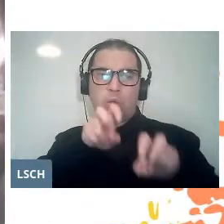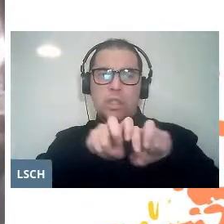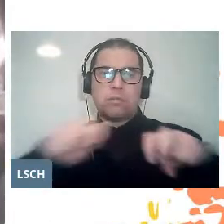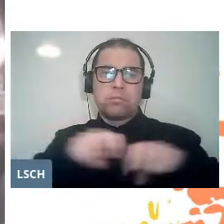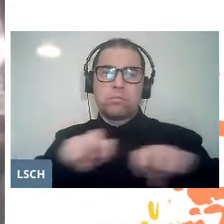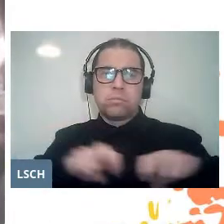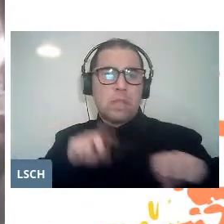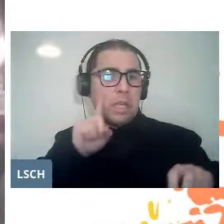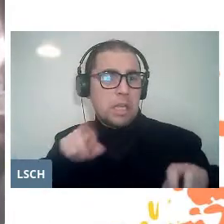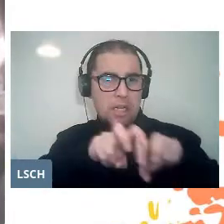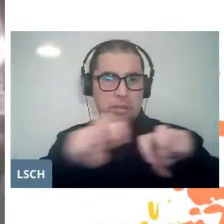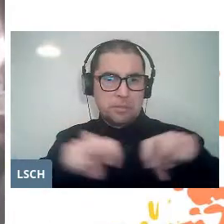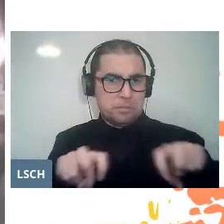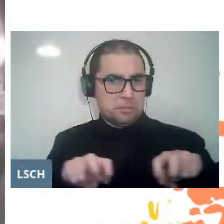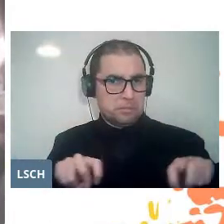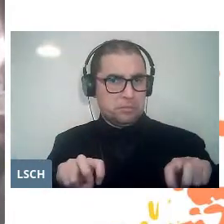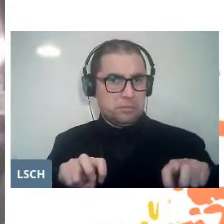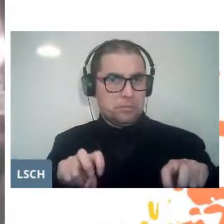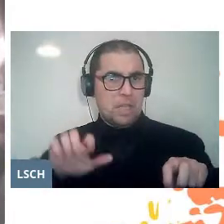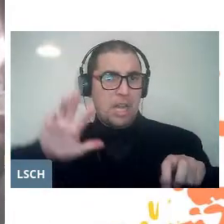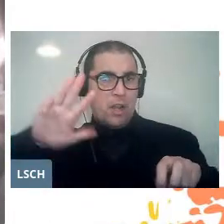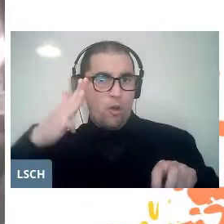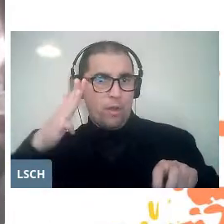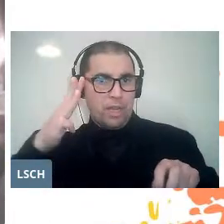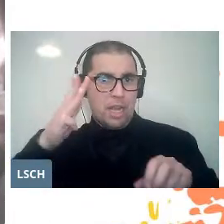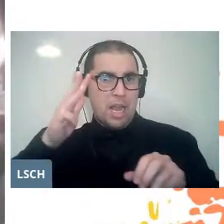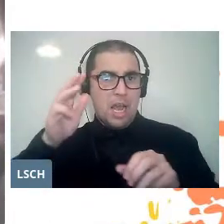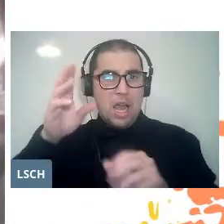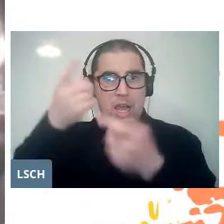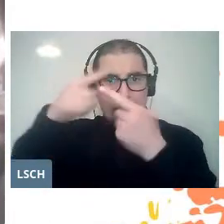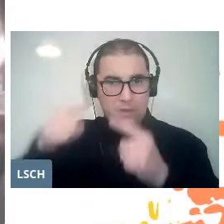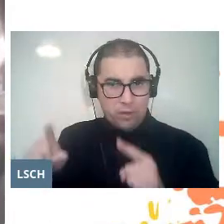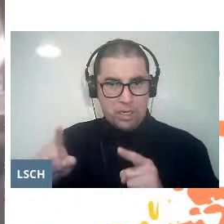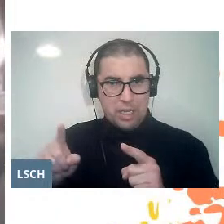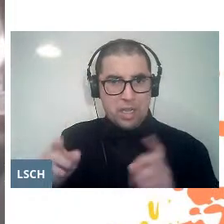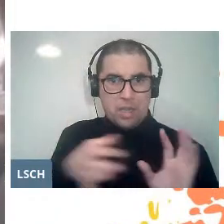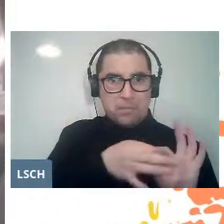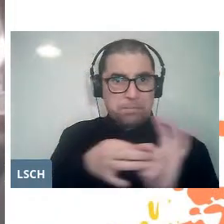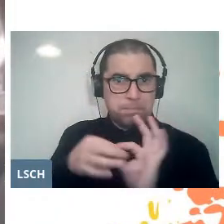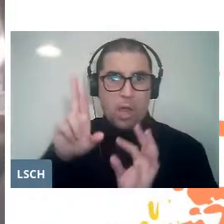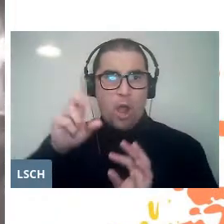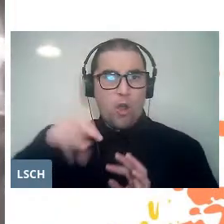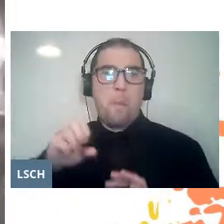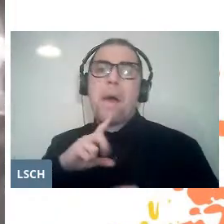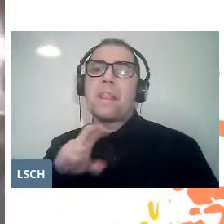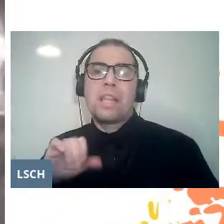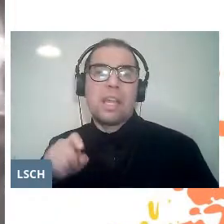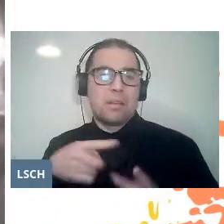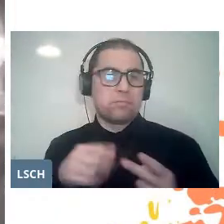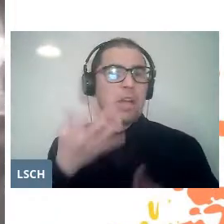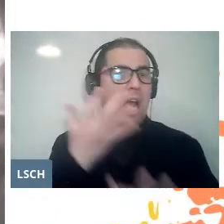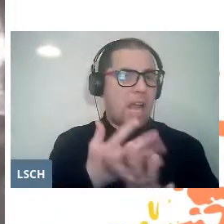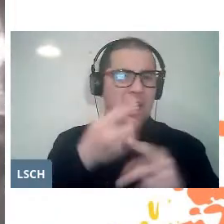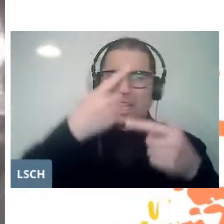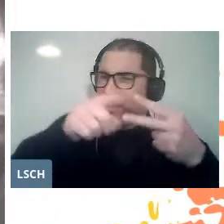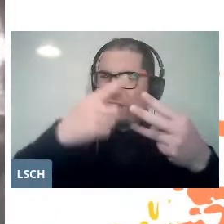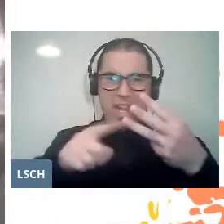especially in the ninth symphony, already in the romantic orchestra. All the instruments that will make up the